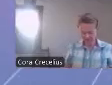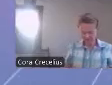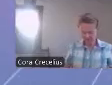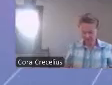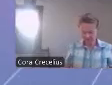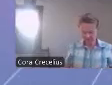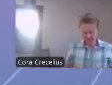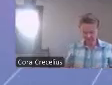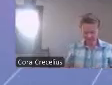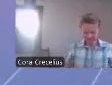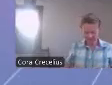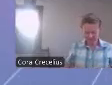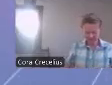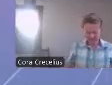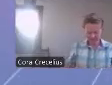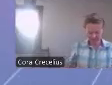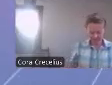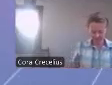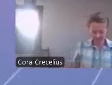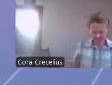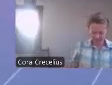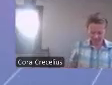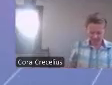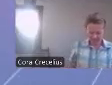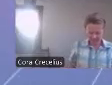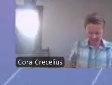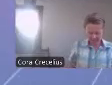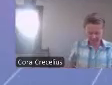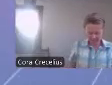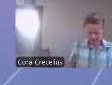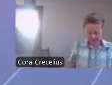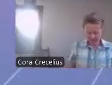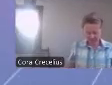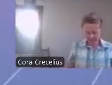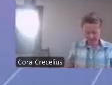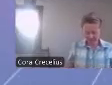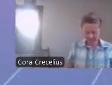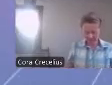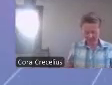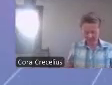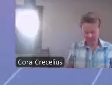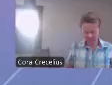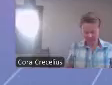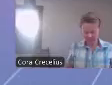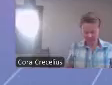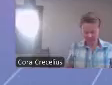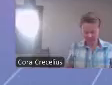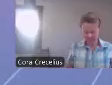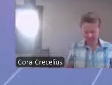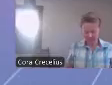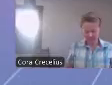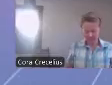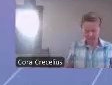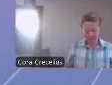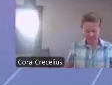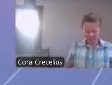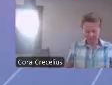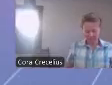And it seemed like a bit of a hassle because the traditional trainings-- so for example,